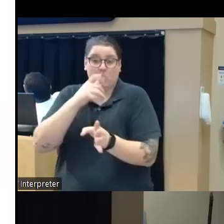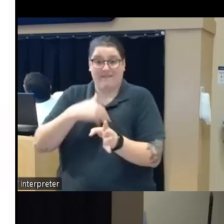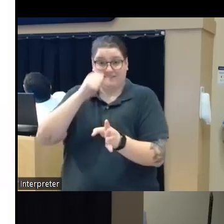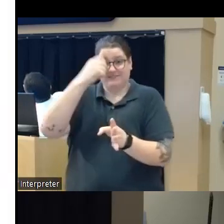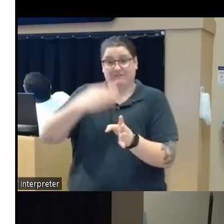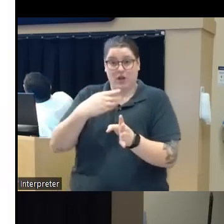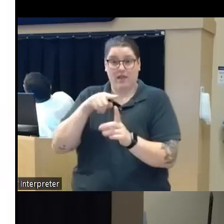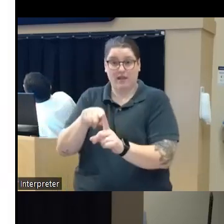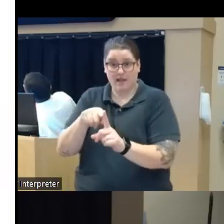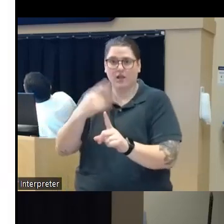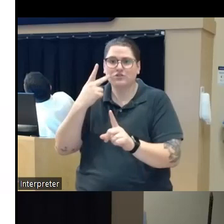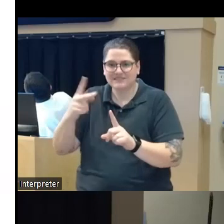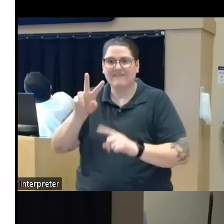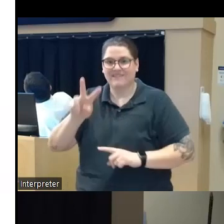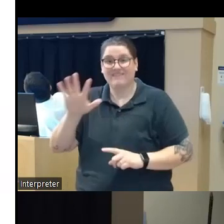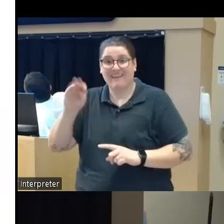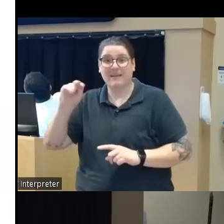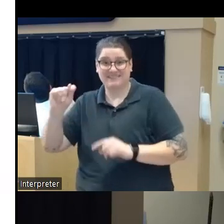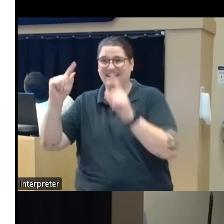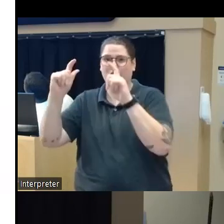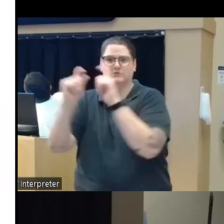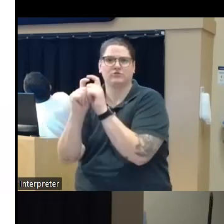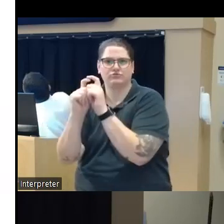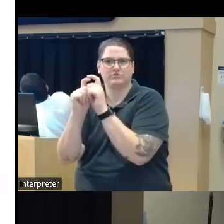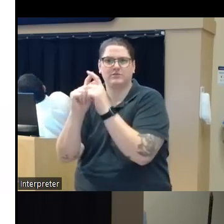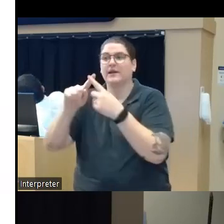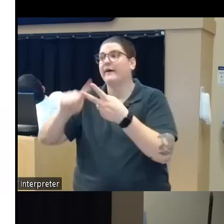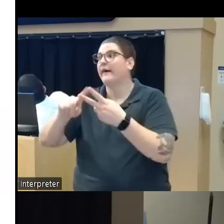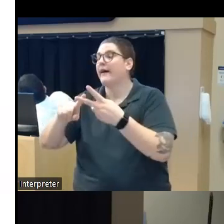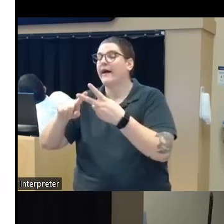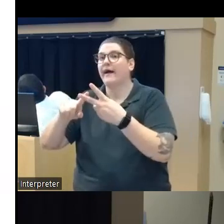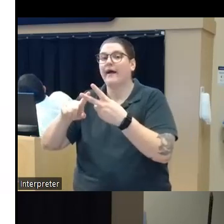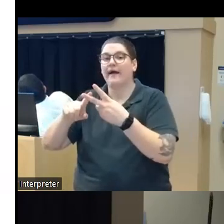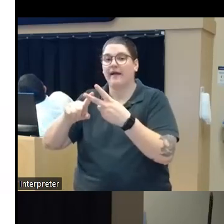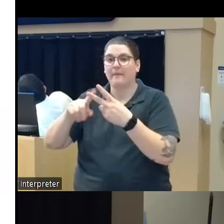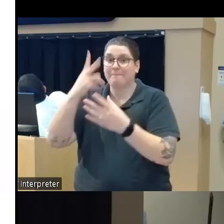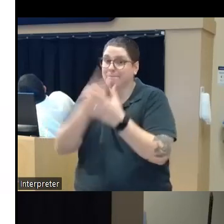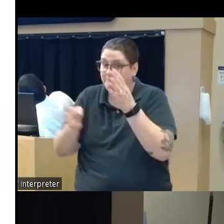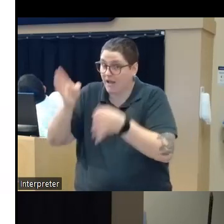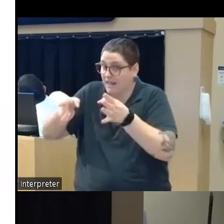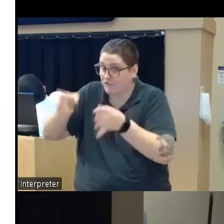that there's this V5 Mt reduction that's happening there's this V1 or and it's bilateral there's this